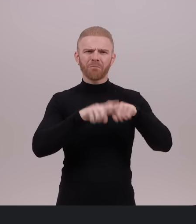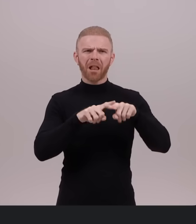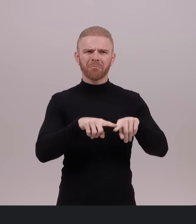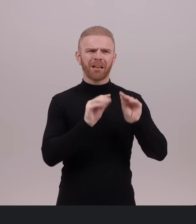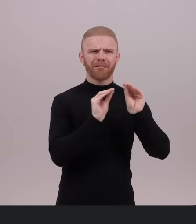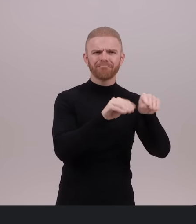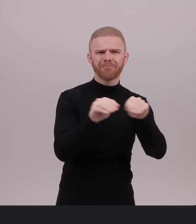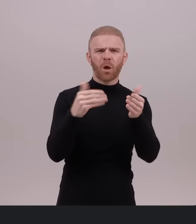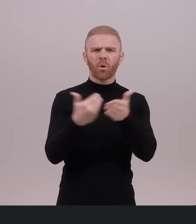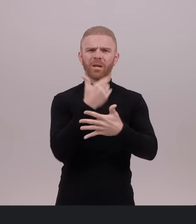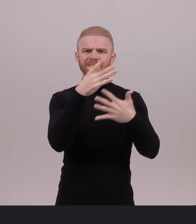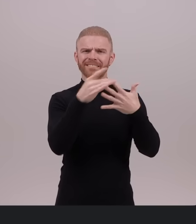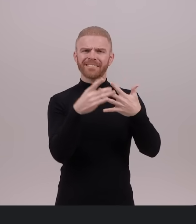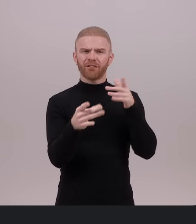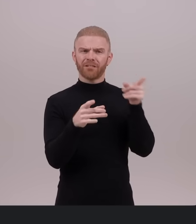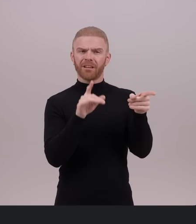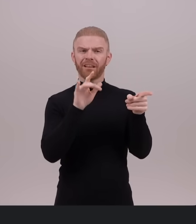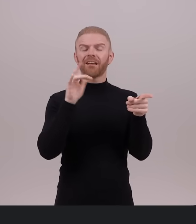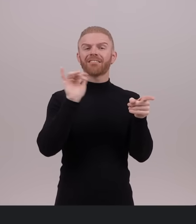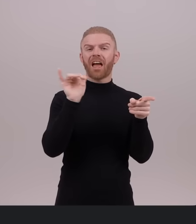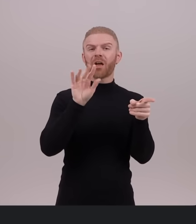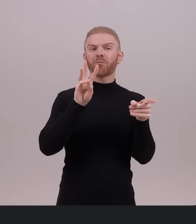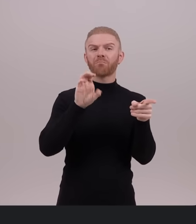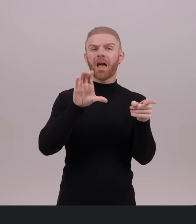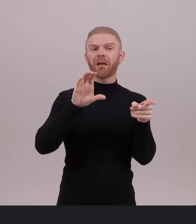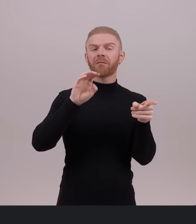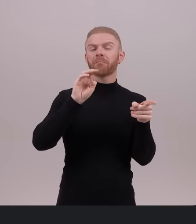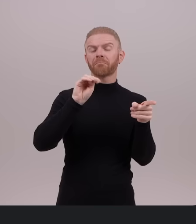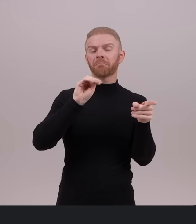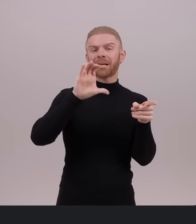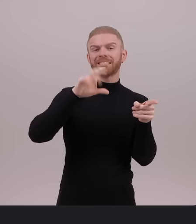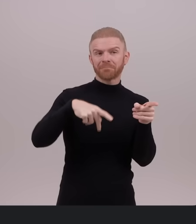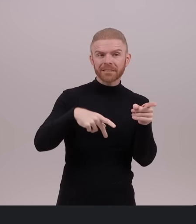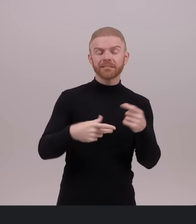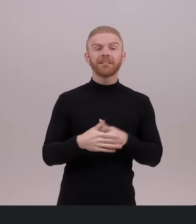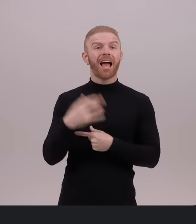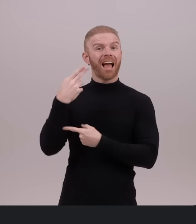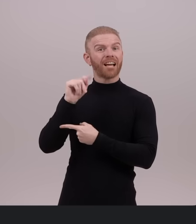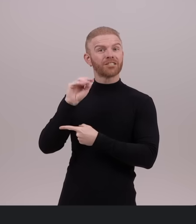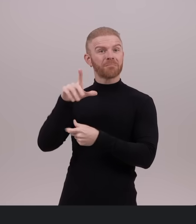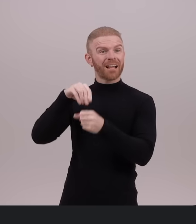new features like WebMCP; HTML-in-Canvas to truly expand